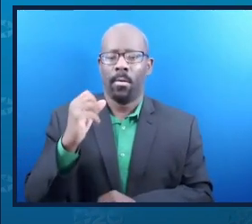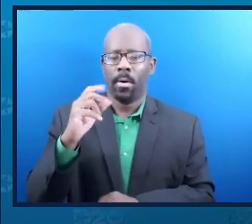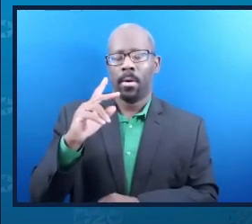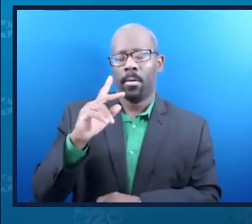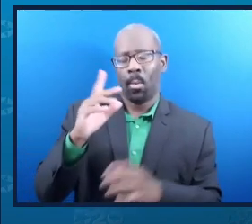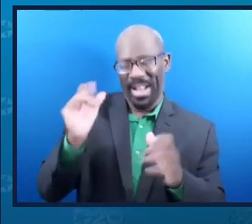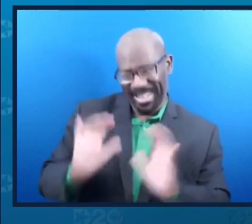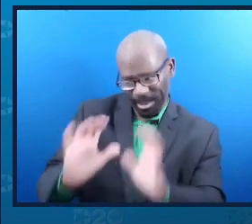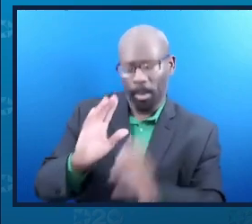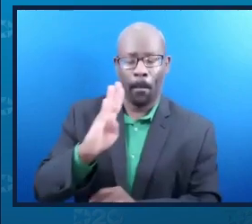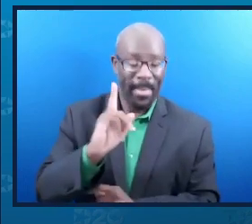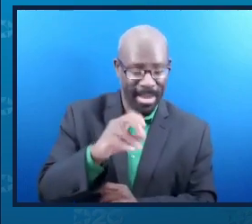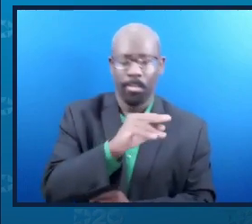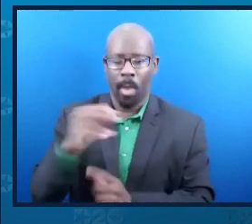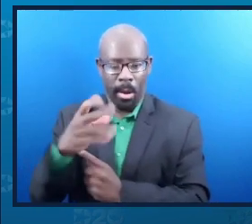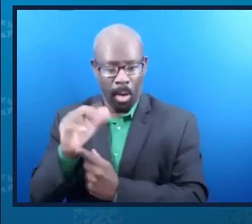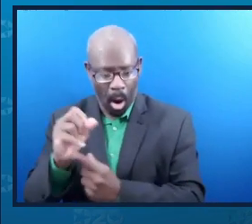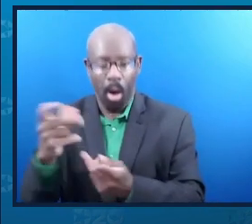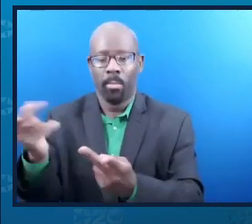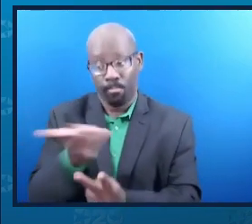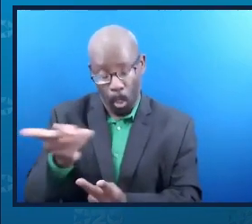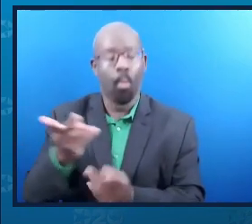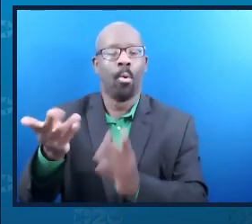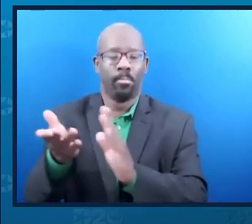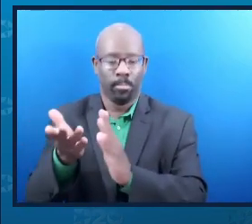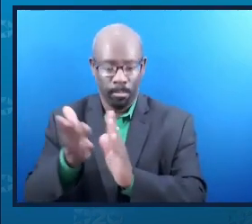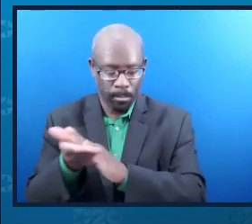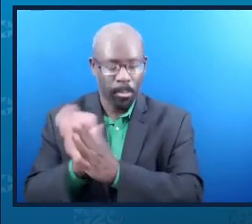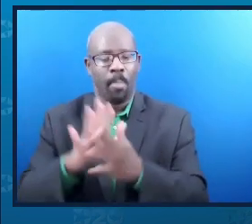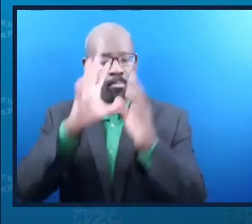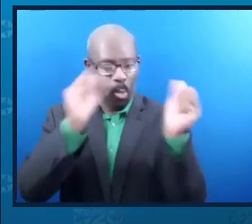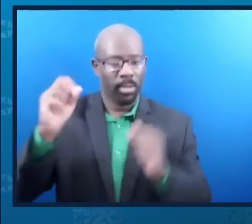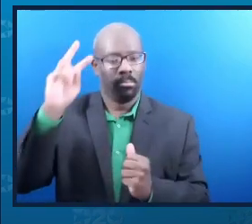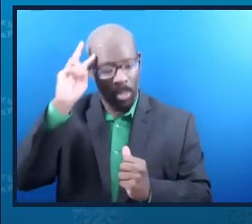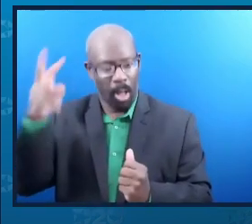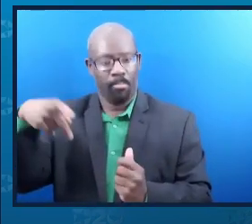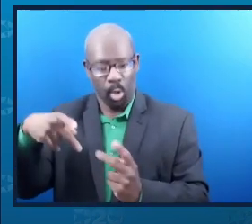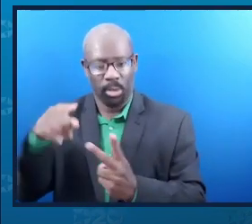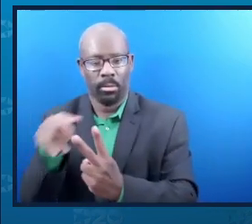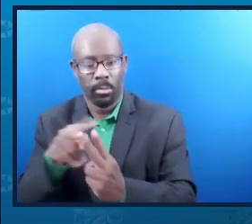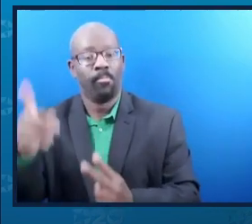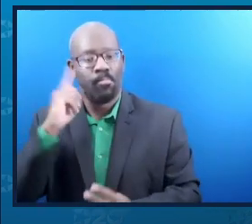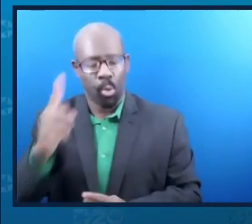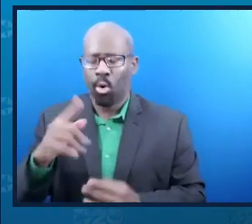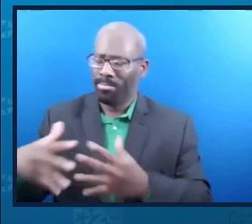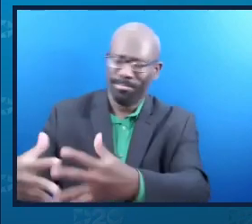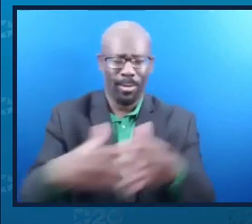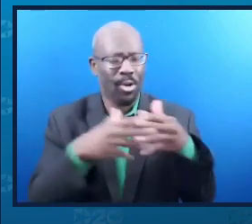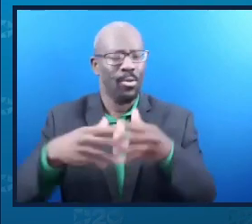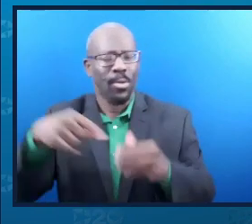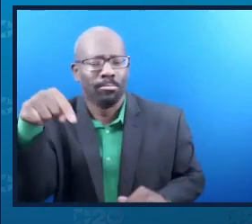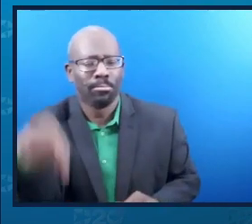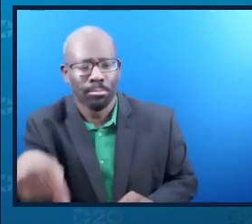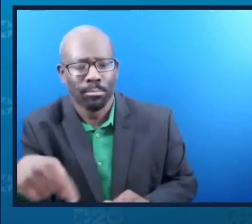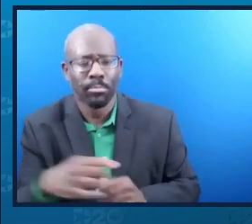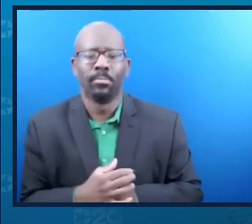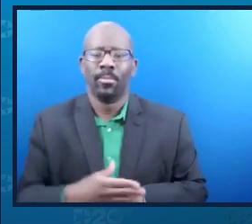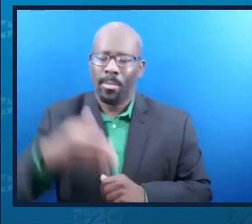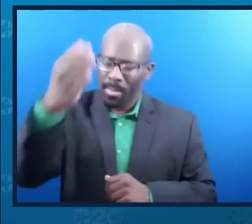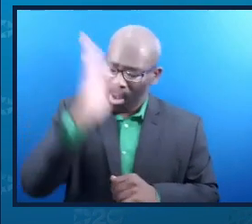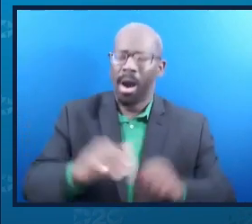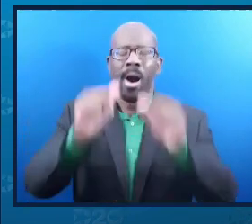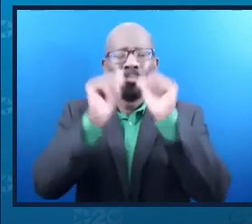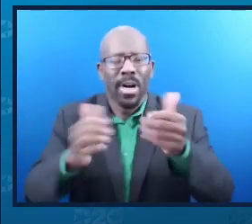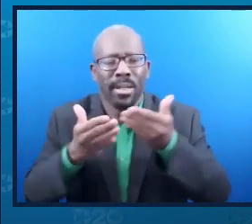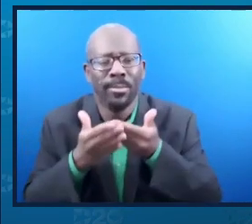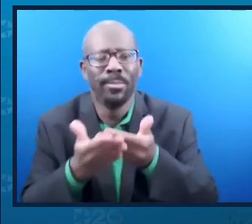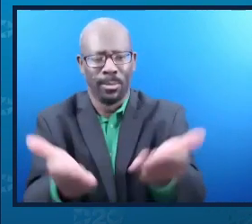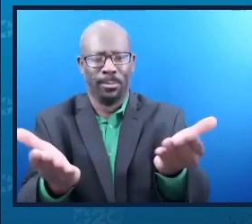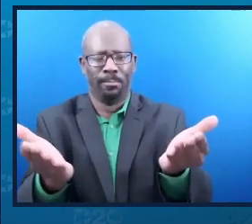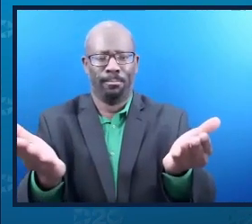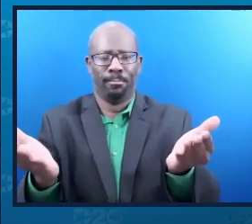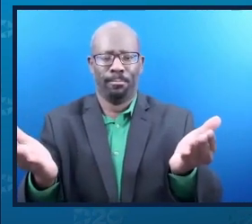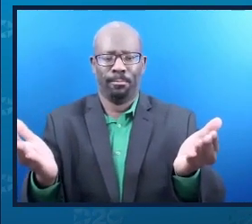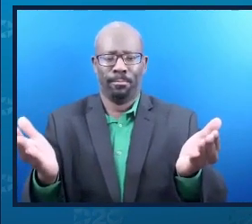PRESIDENT OF THE UNITED STATES